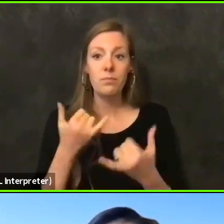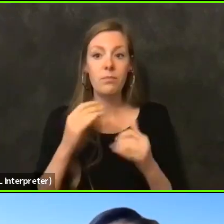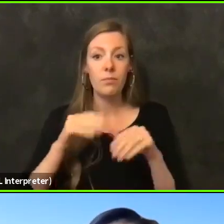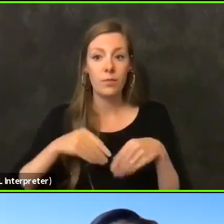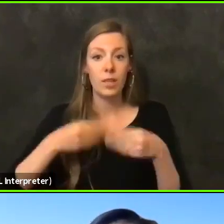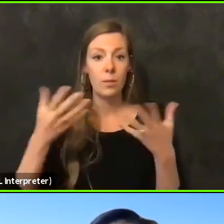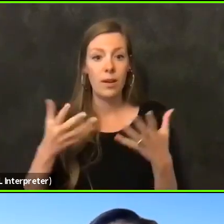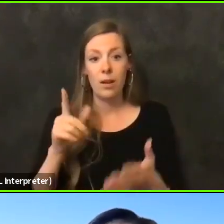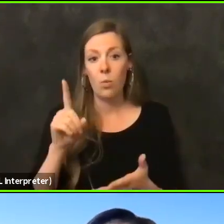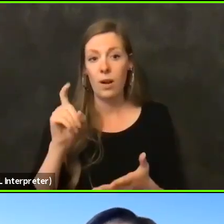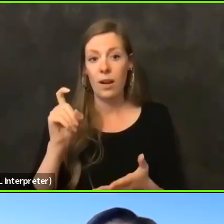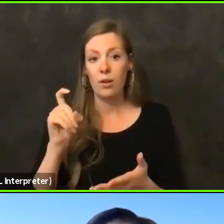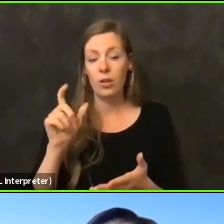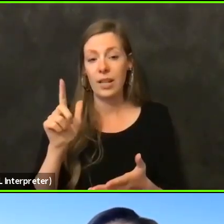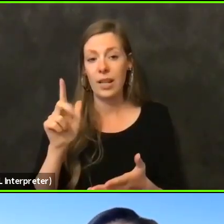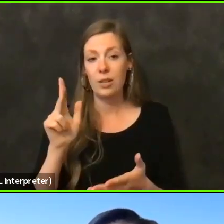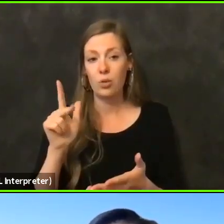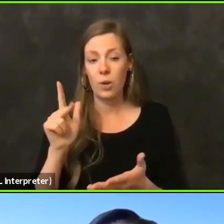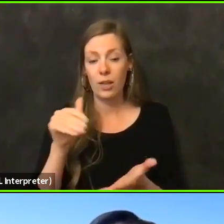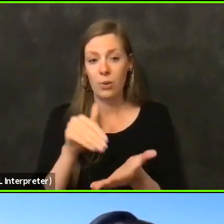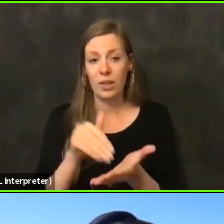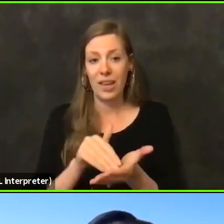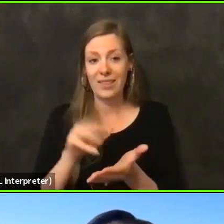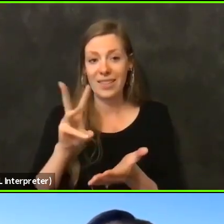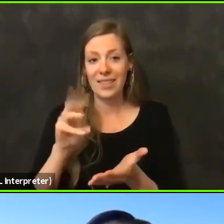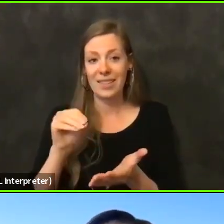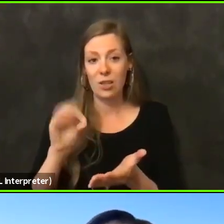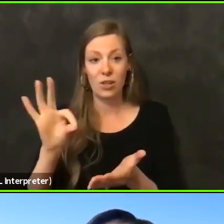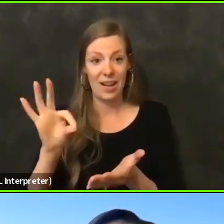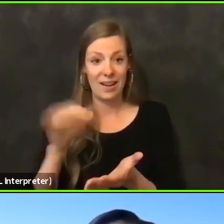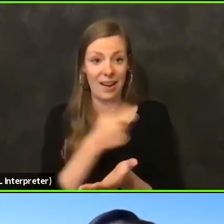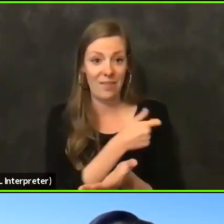twenty three thousand six hundred nine vaccine doses, including sixty six